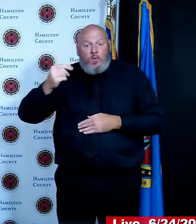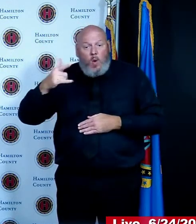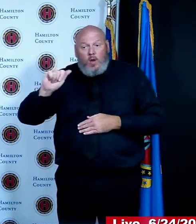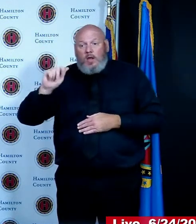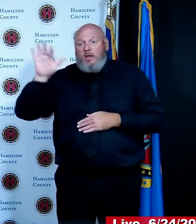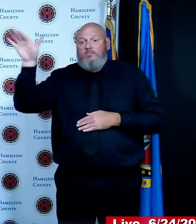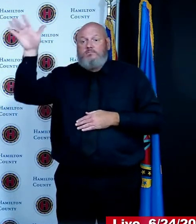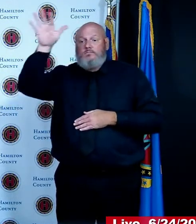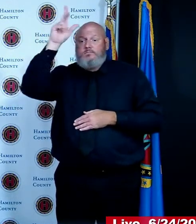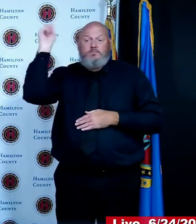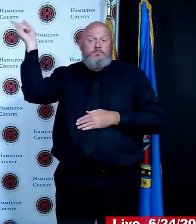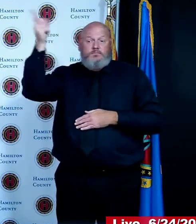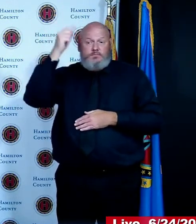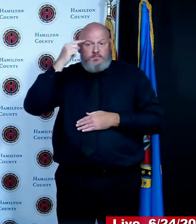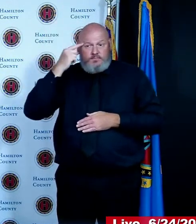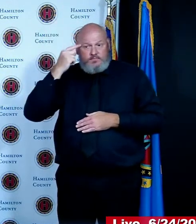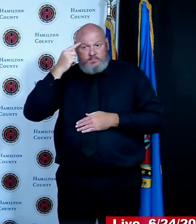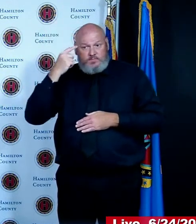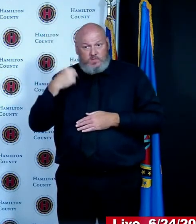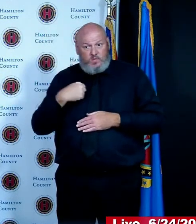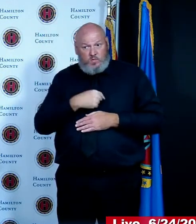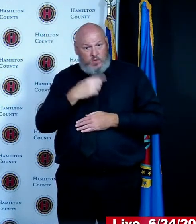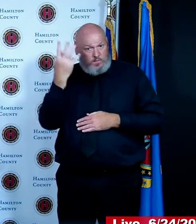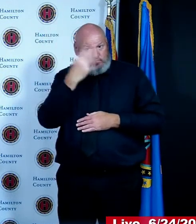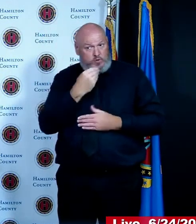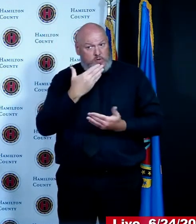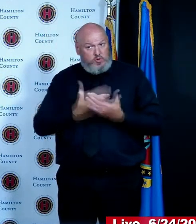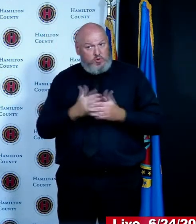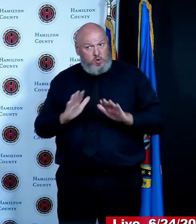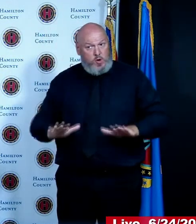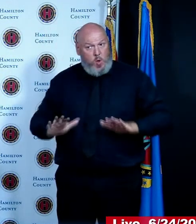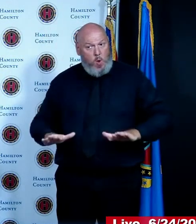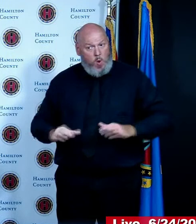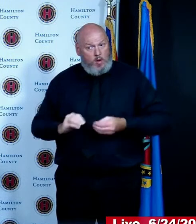good job at keeping cases down and keeping hospitalizations down and death